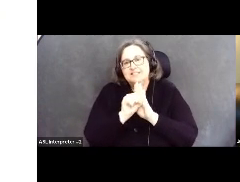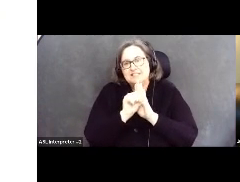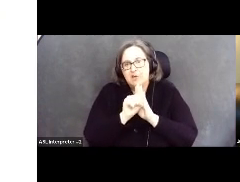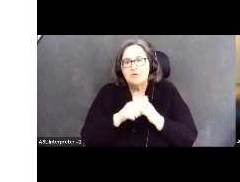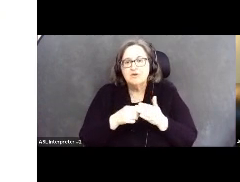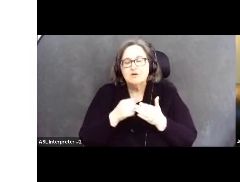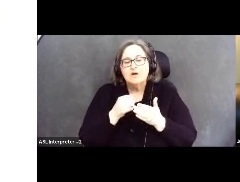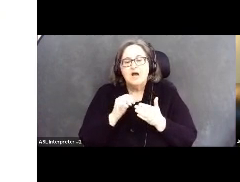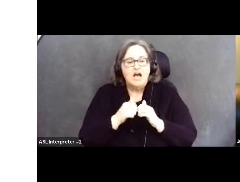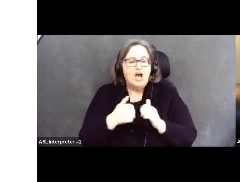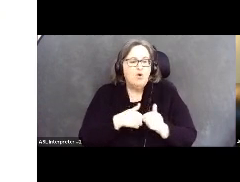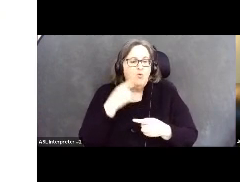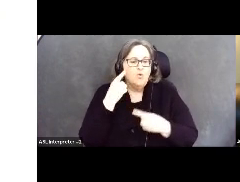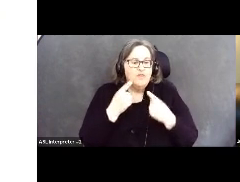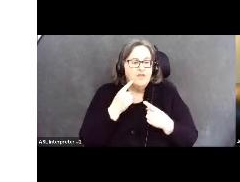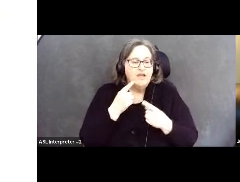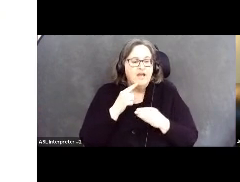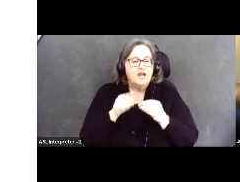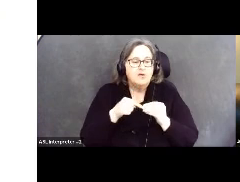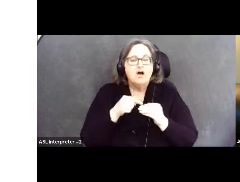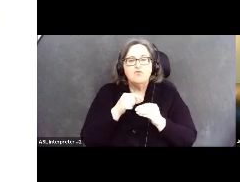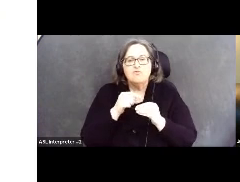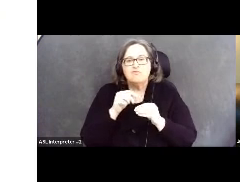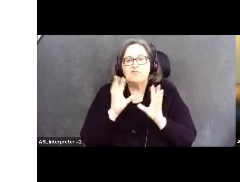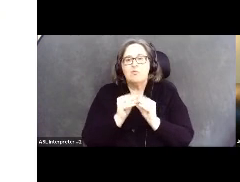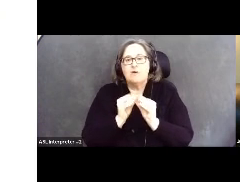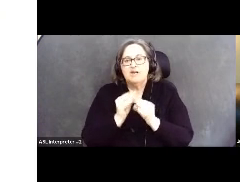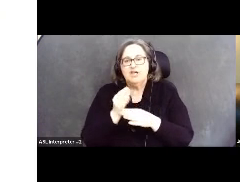kind of how we're thinking about this Webinar sharing. Next slide, please.